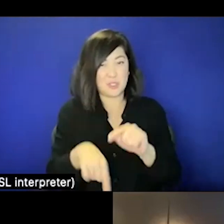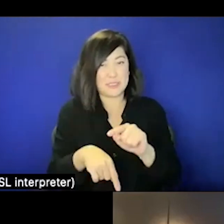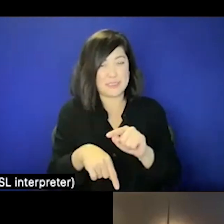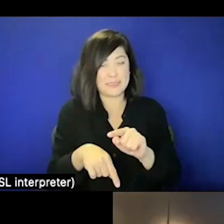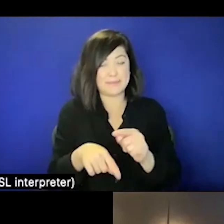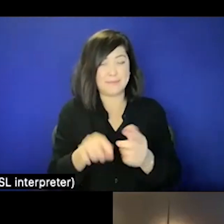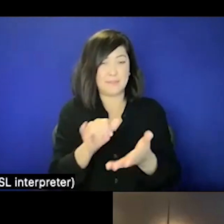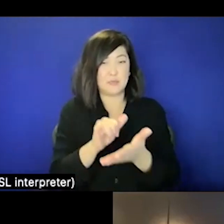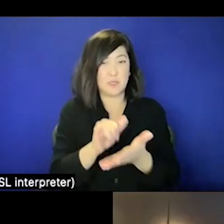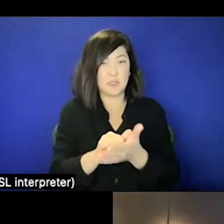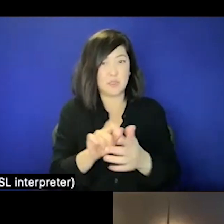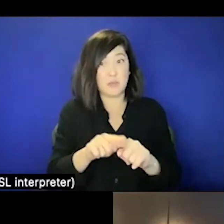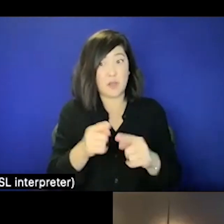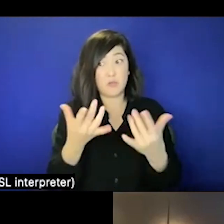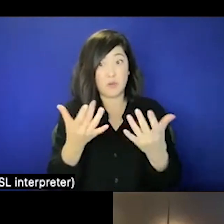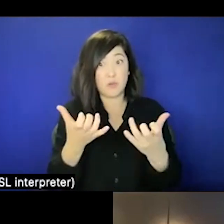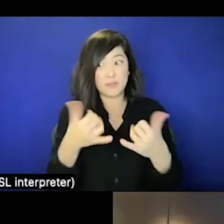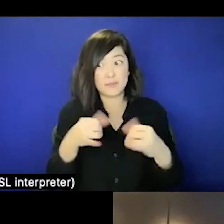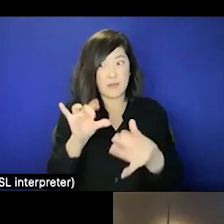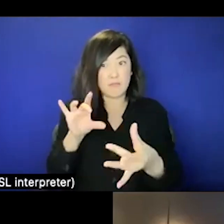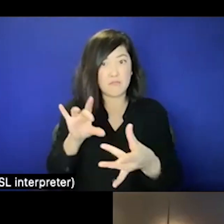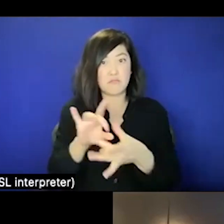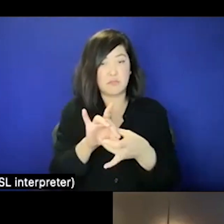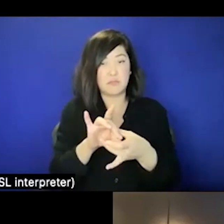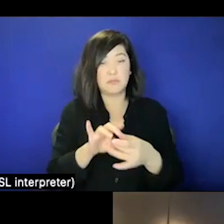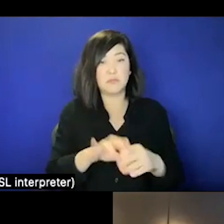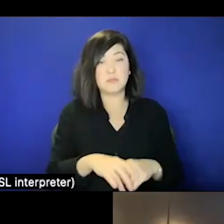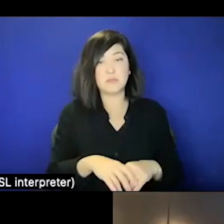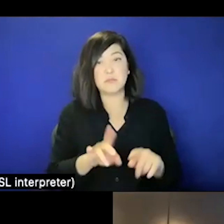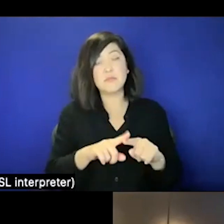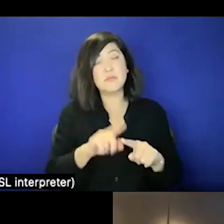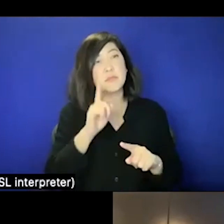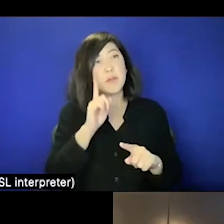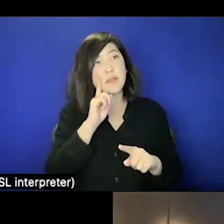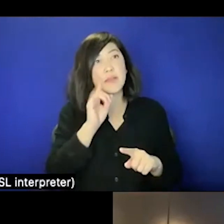I think that what this has done is it's opened up the conversation about two things. One,